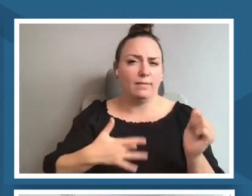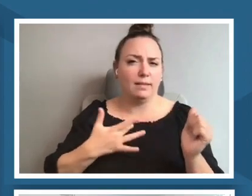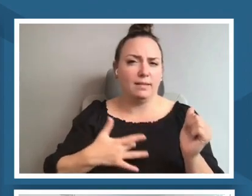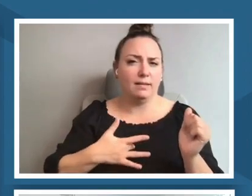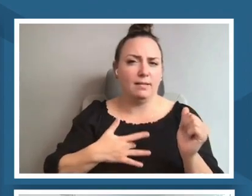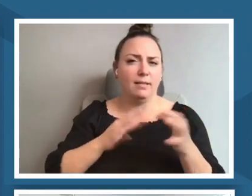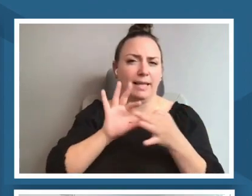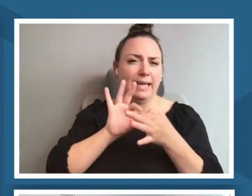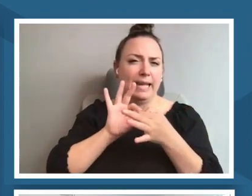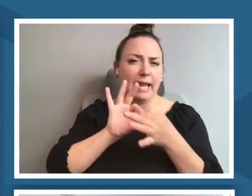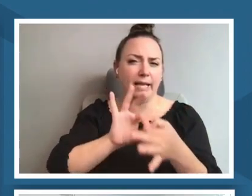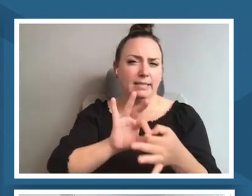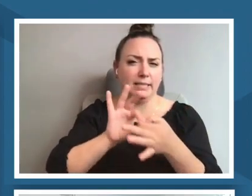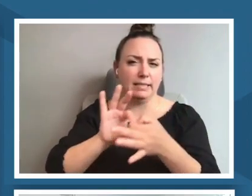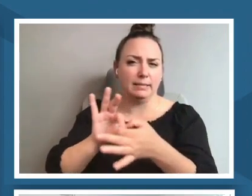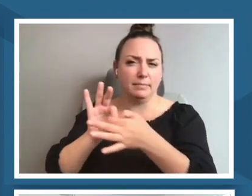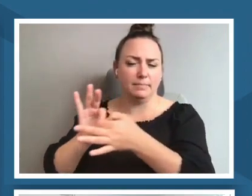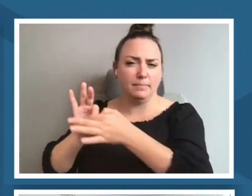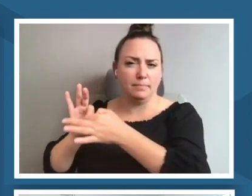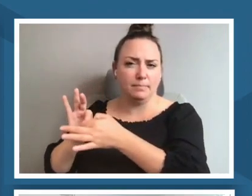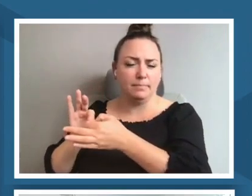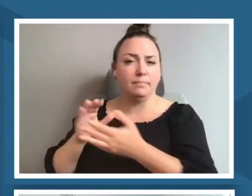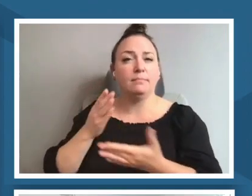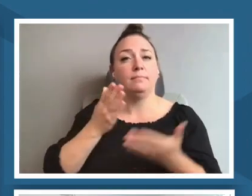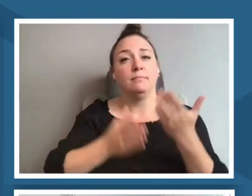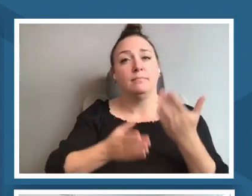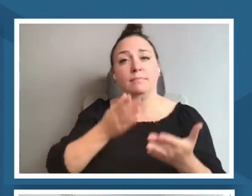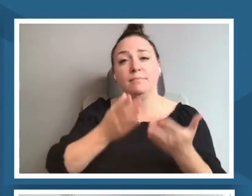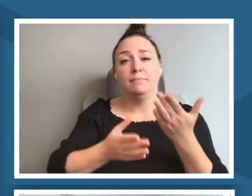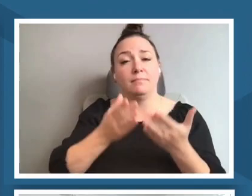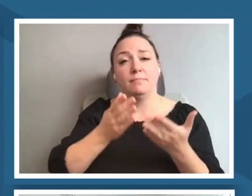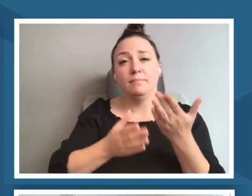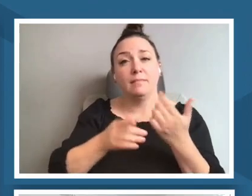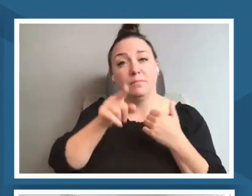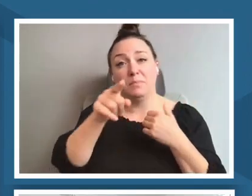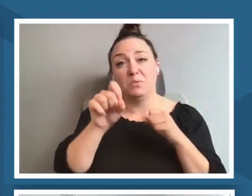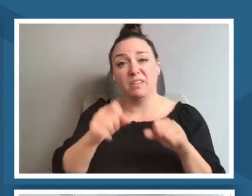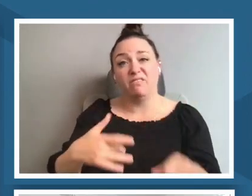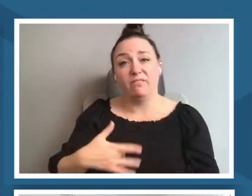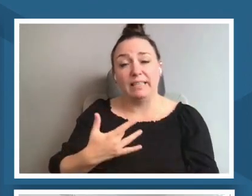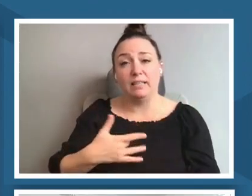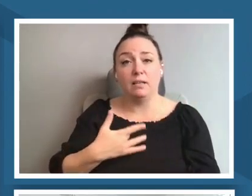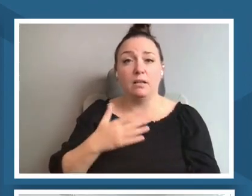perhaps you can feel the connection